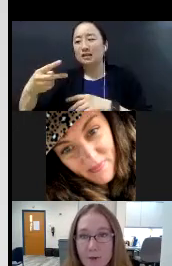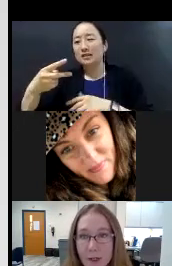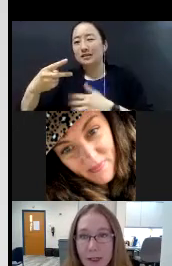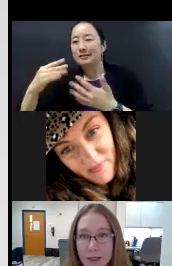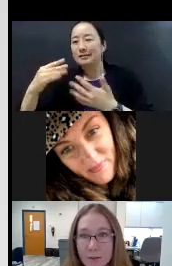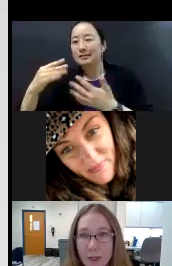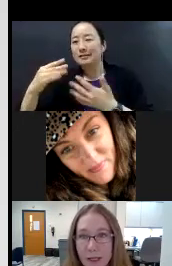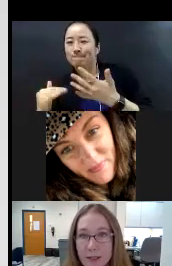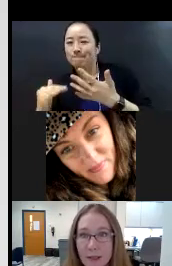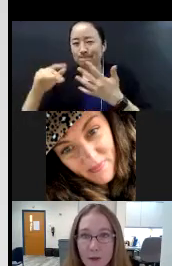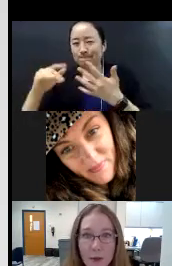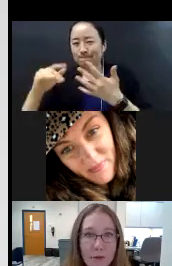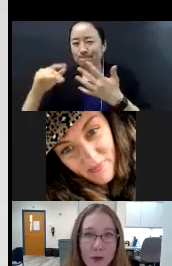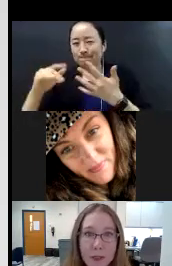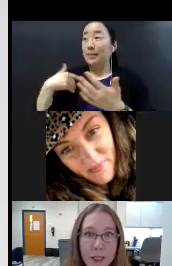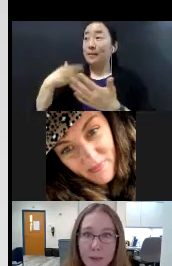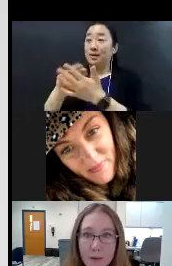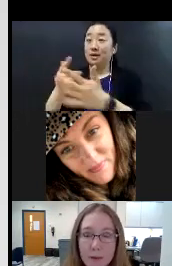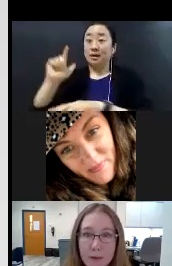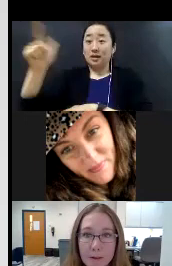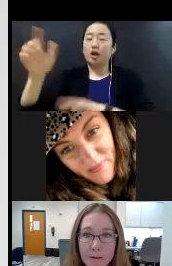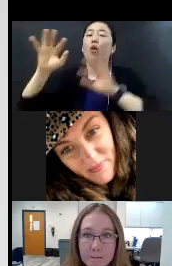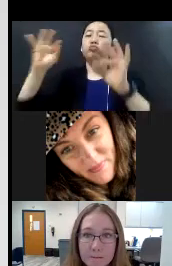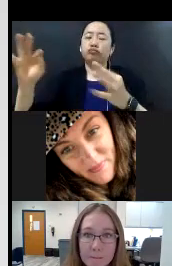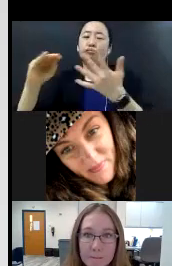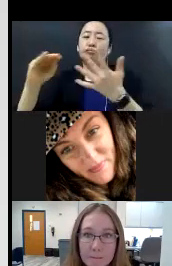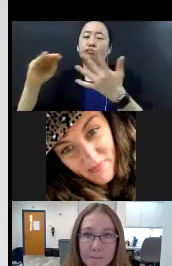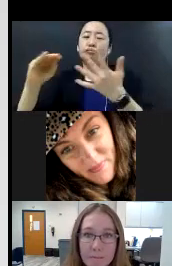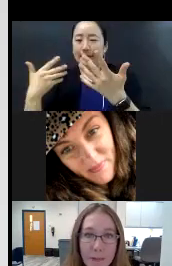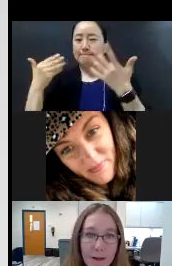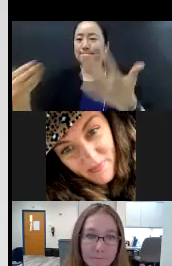FUNDING IS IN PLACE AND THE WAIVER HAS OPENED UP. Laura Plummer: YUP.